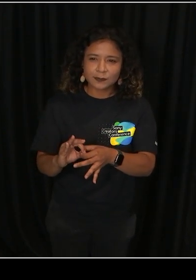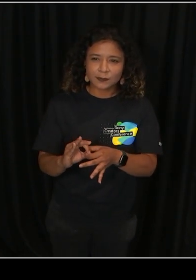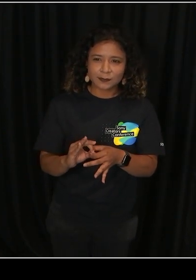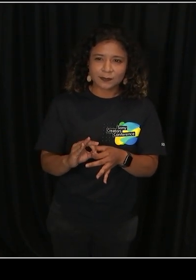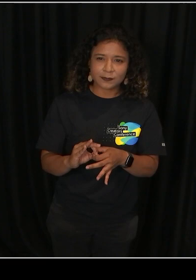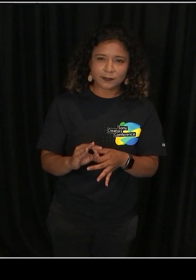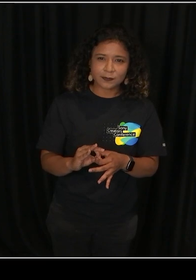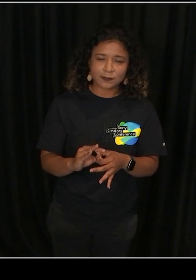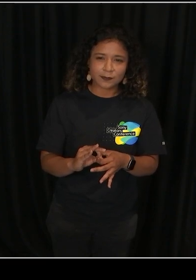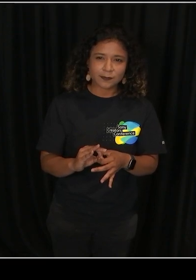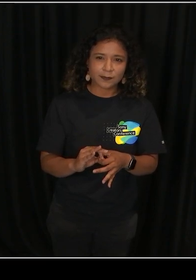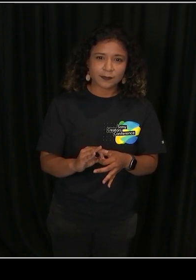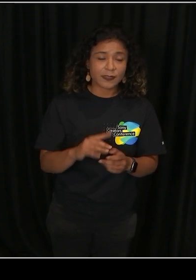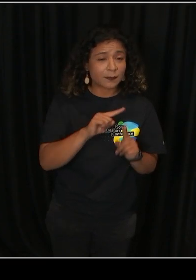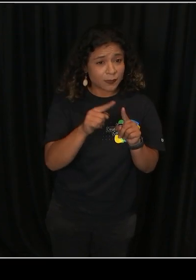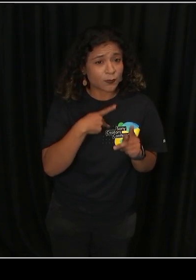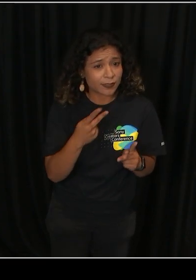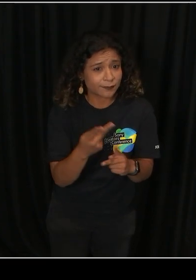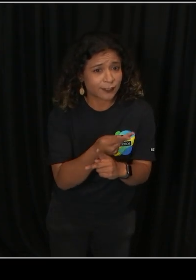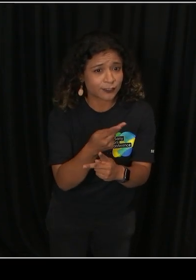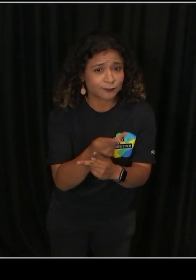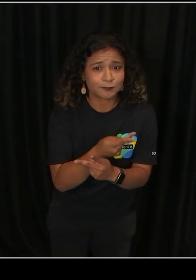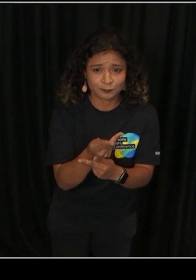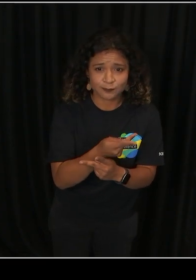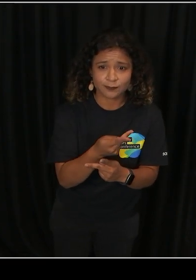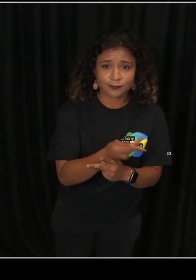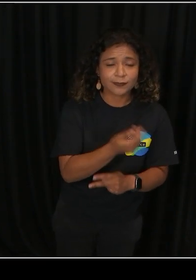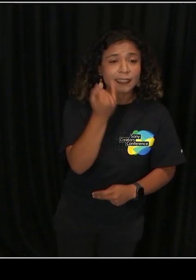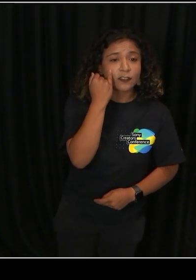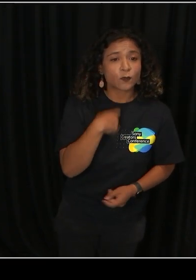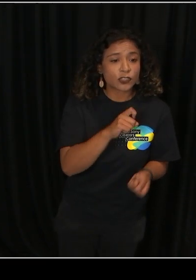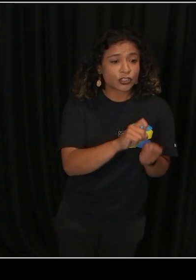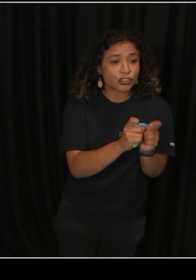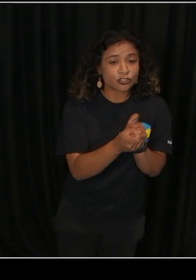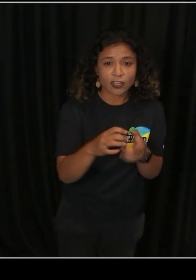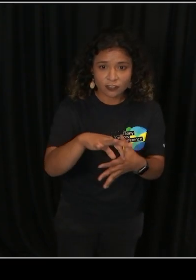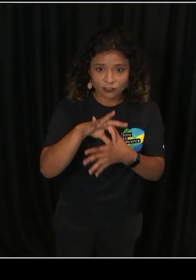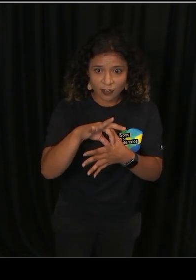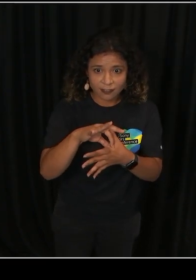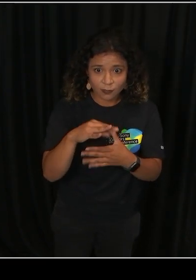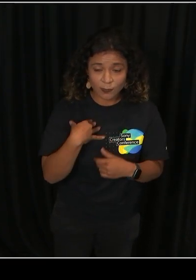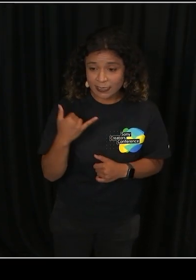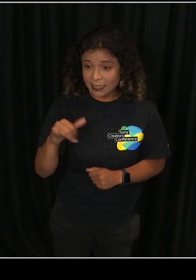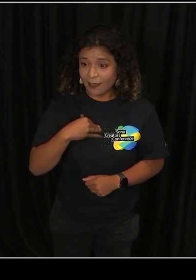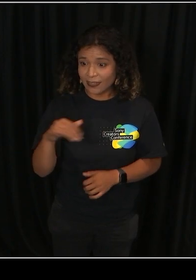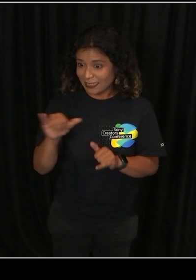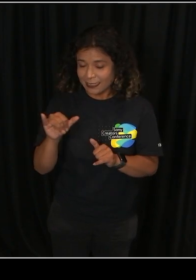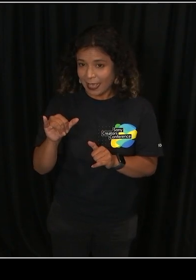So we figured out that, you know, if we change the content, we still have the same match, but we changed the content